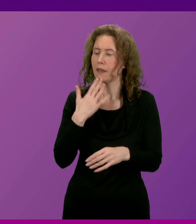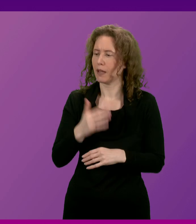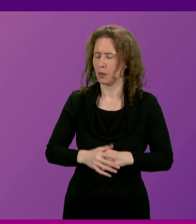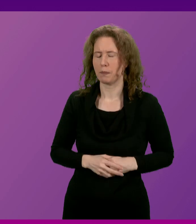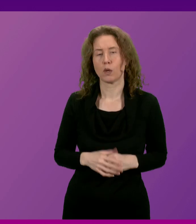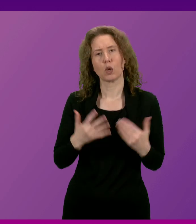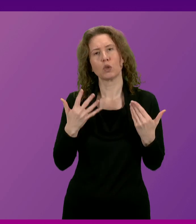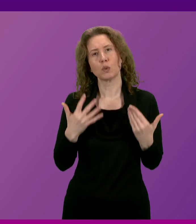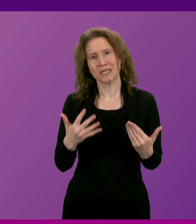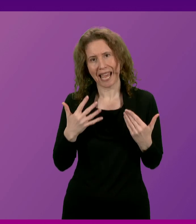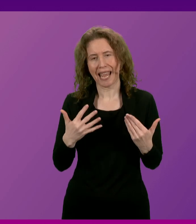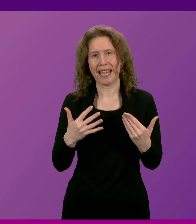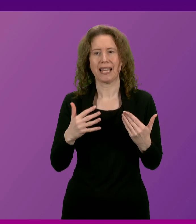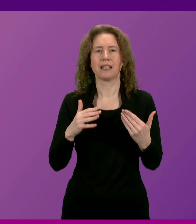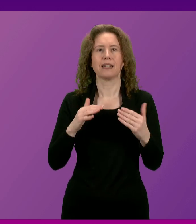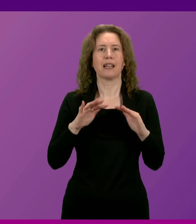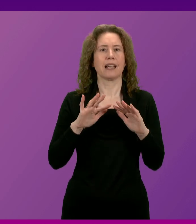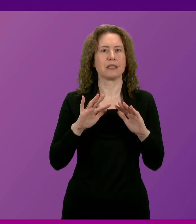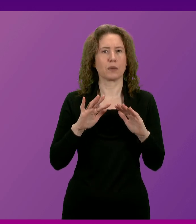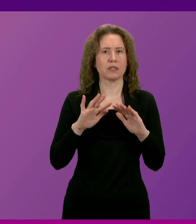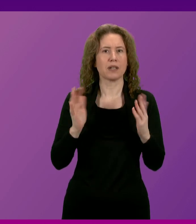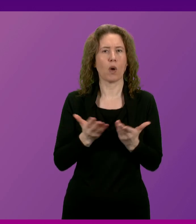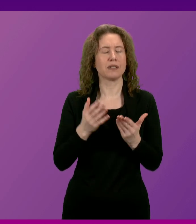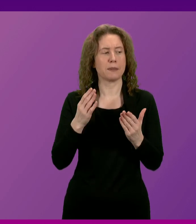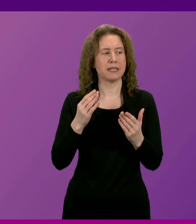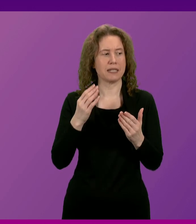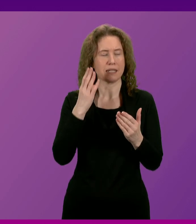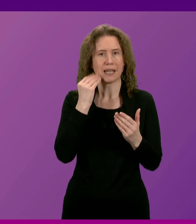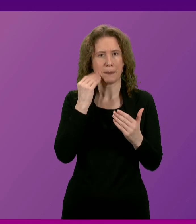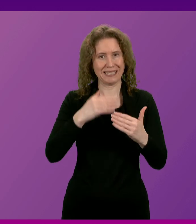Today is world diabetes day. In October, I hosted a round-table diabetes